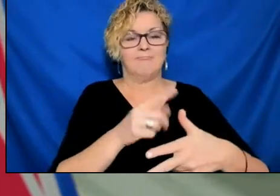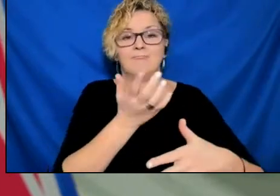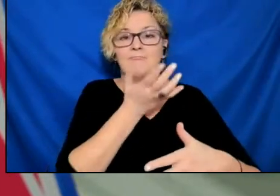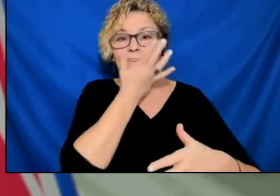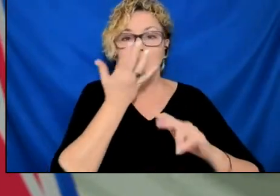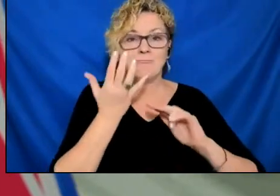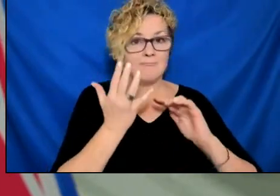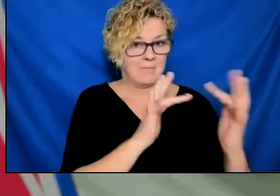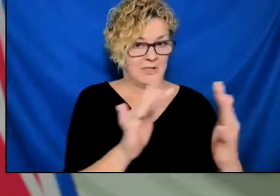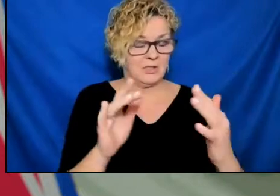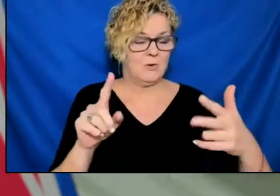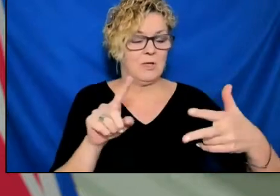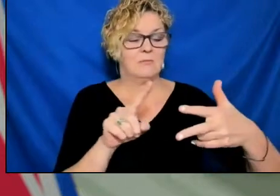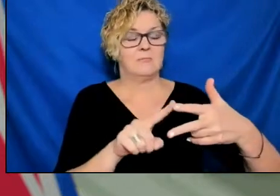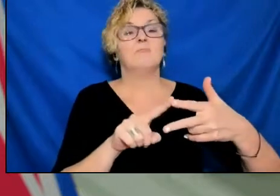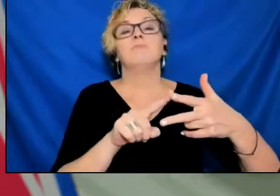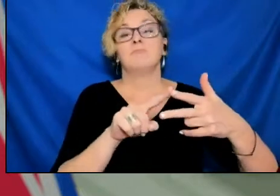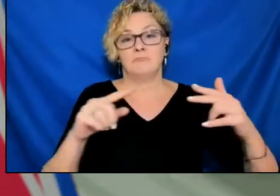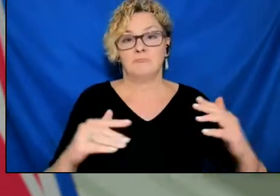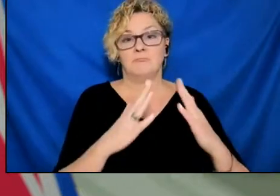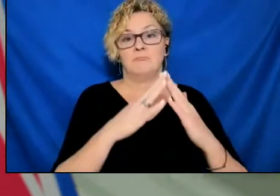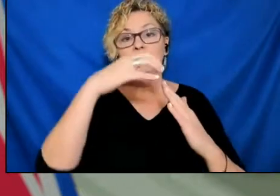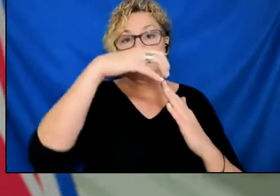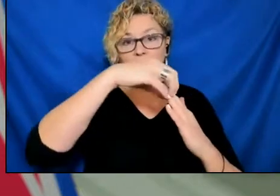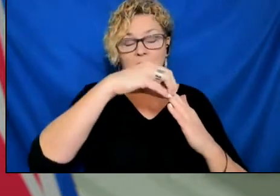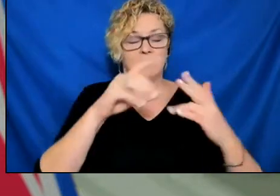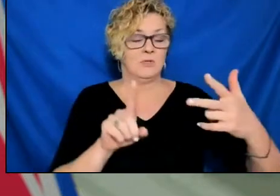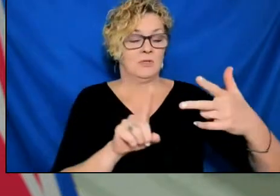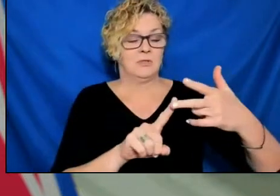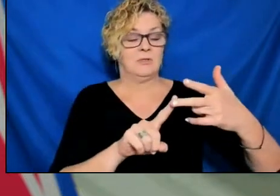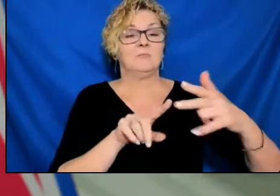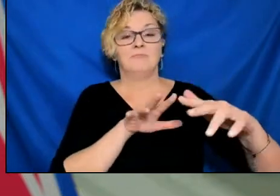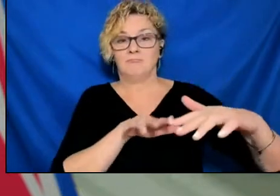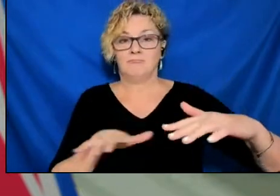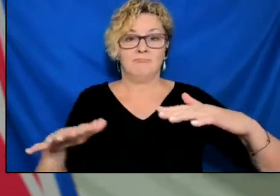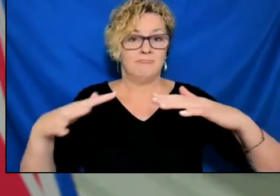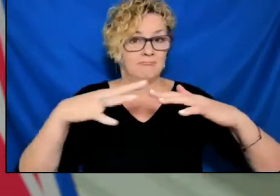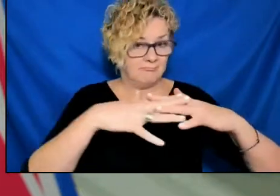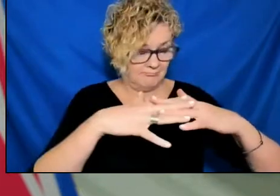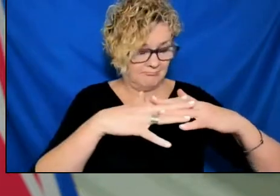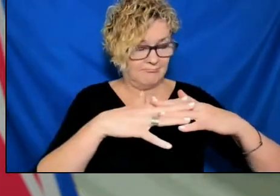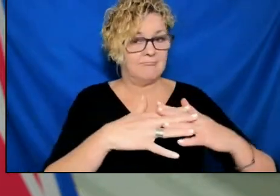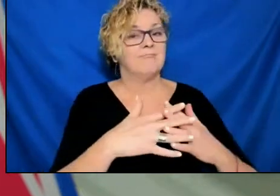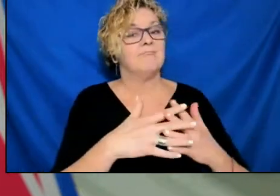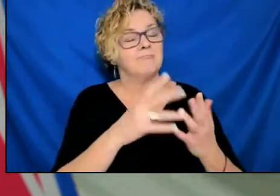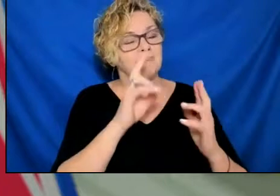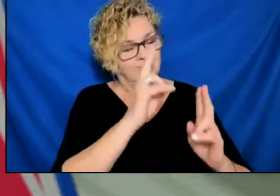traditional territory of the Musqueam, Squatchish and Tsleil